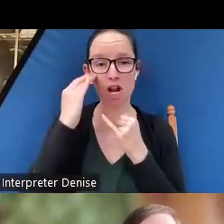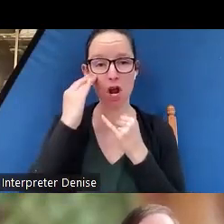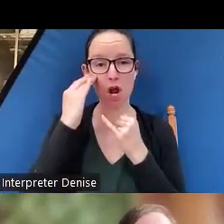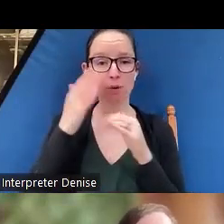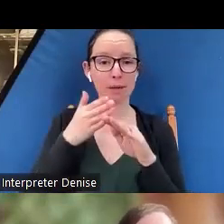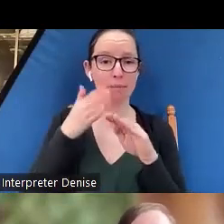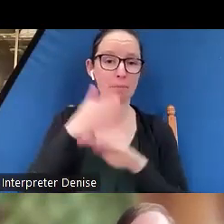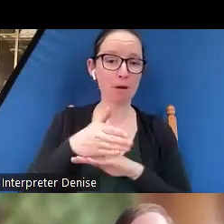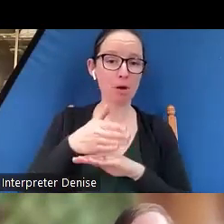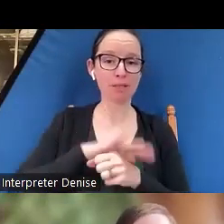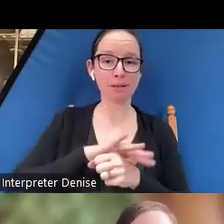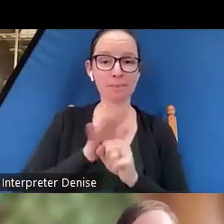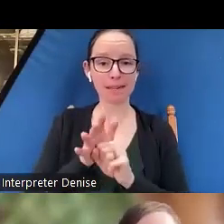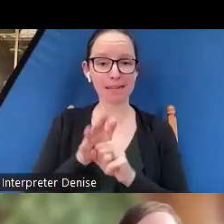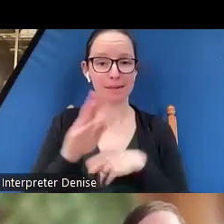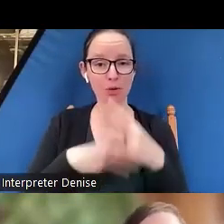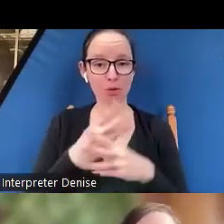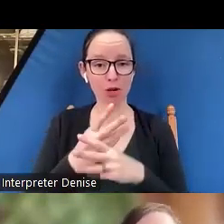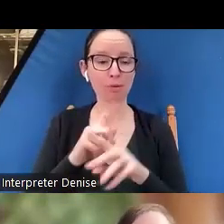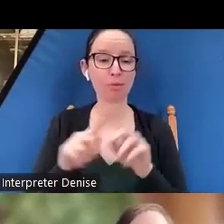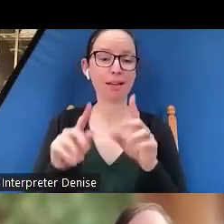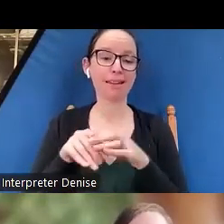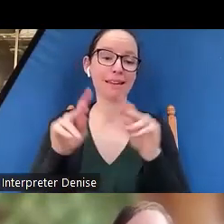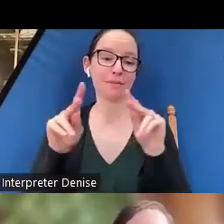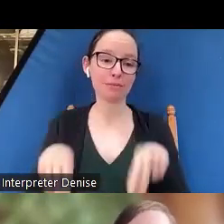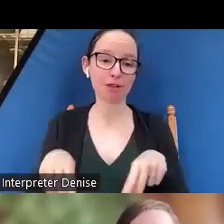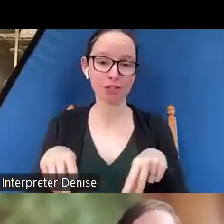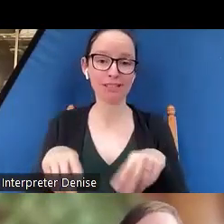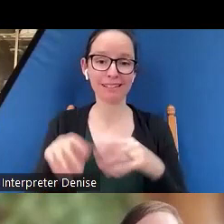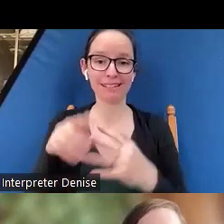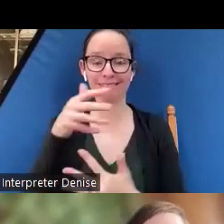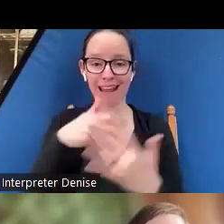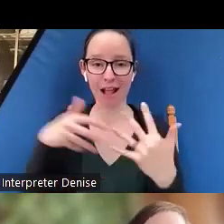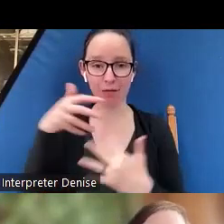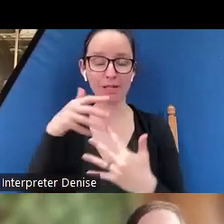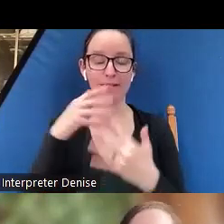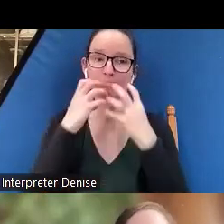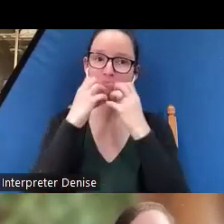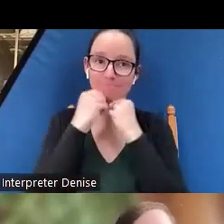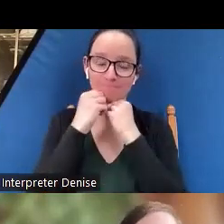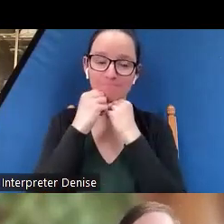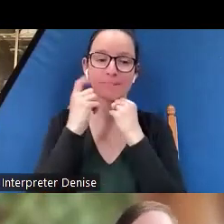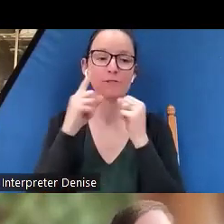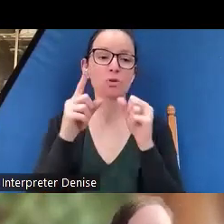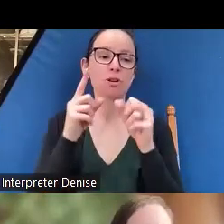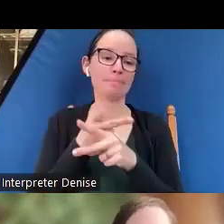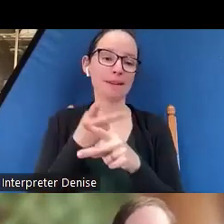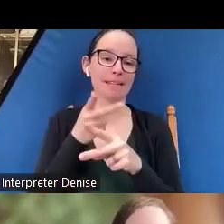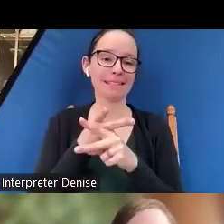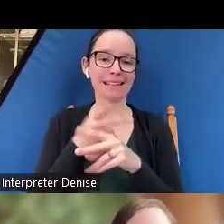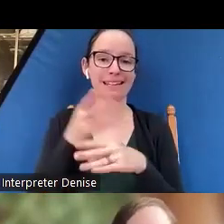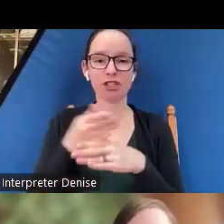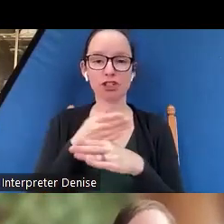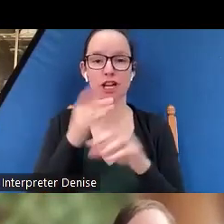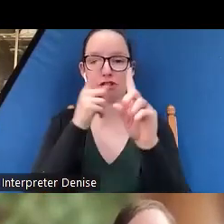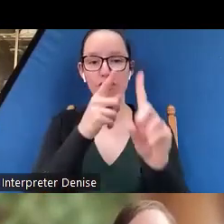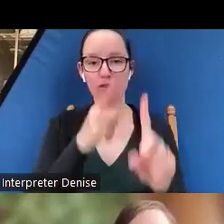person gatherings are invaluable for building trust and helping maintain those shared goals. We heard that across many of the projects we talked to